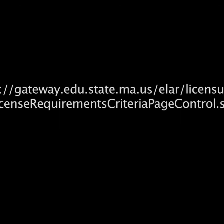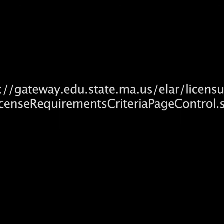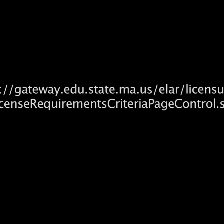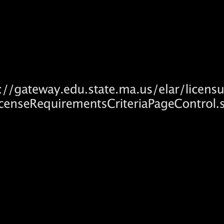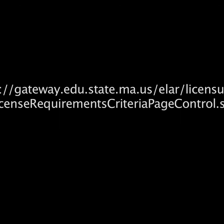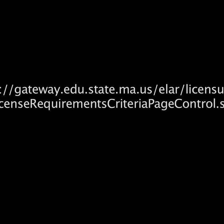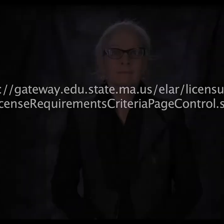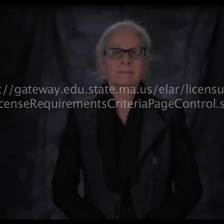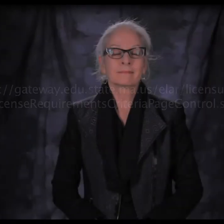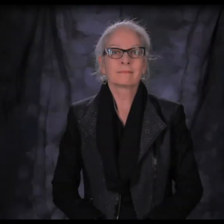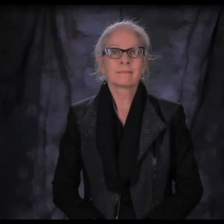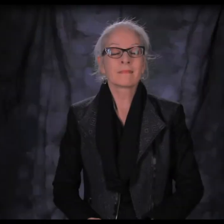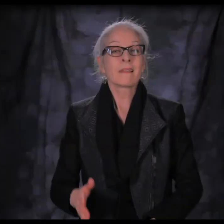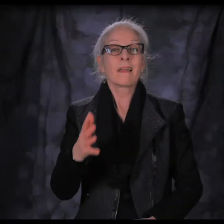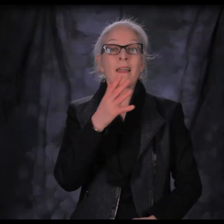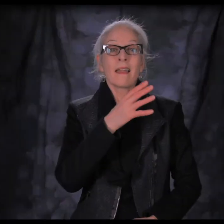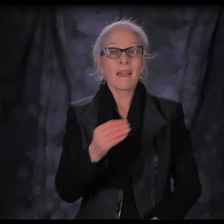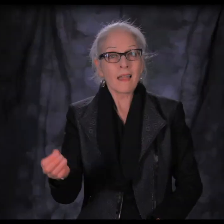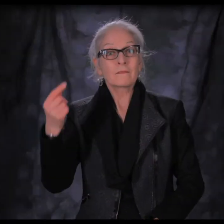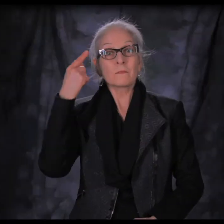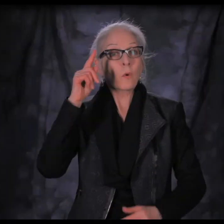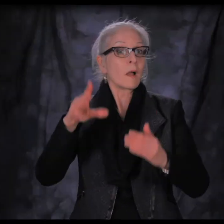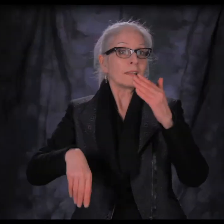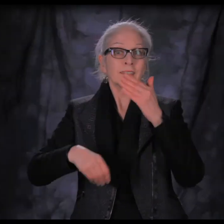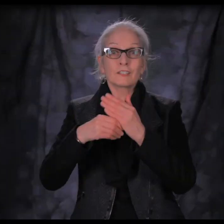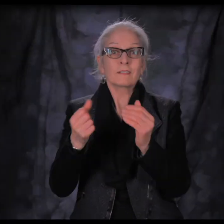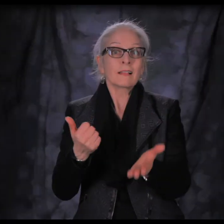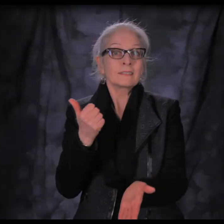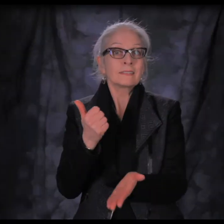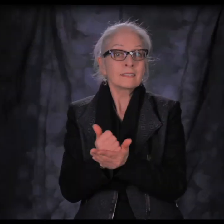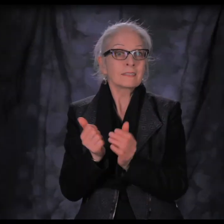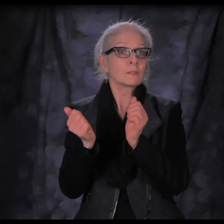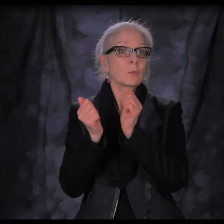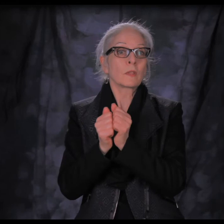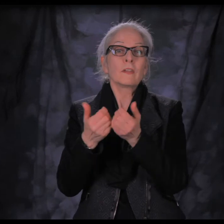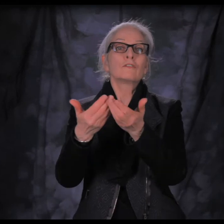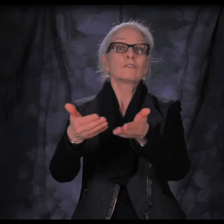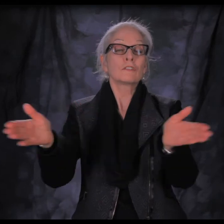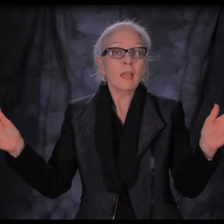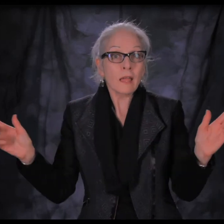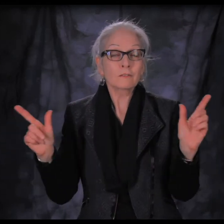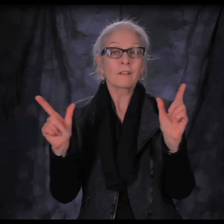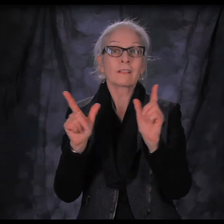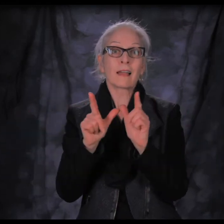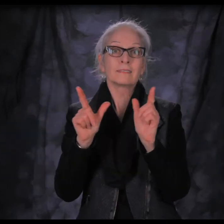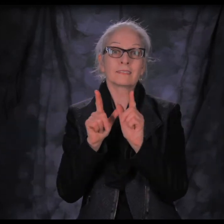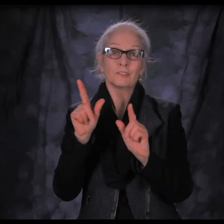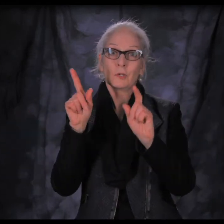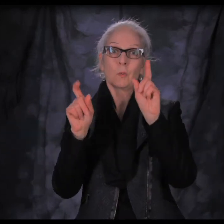And, for additional assistance with general licensure questions, you can